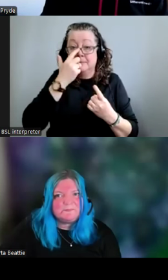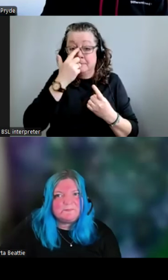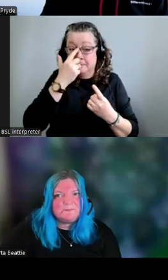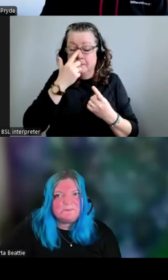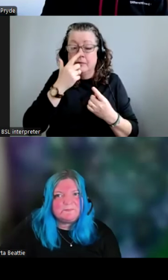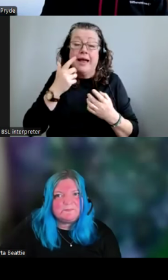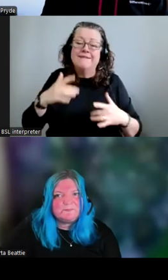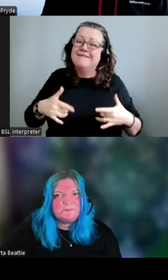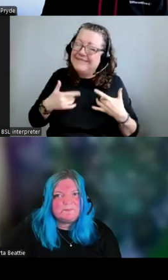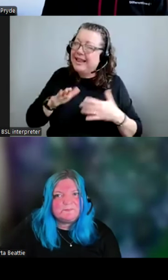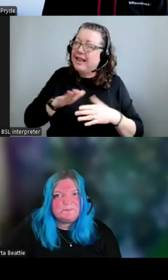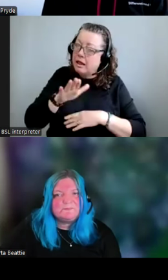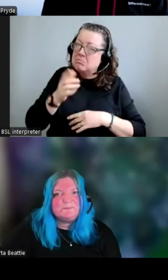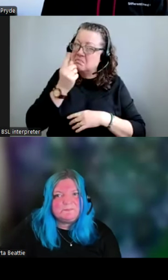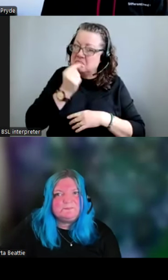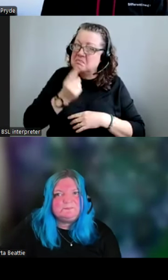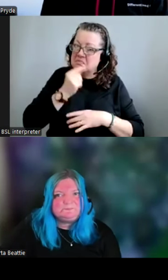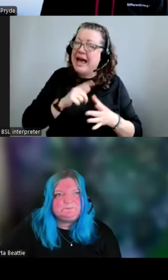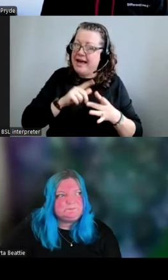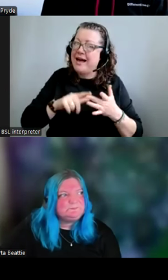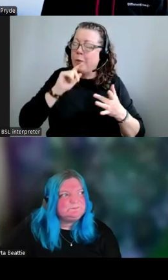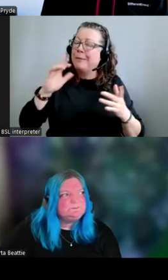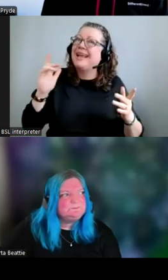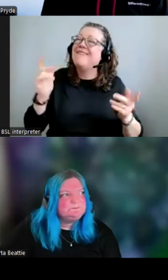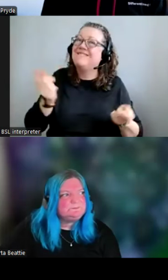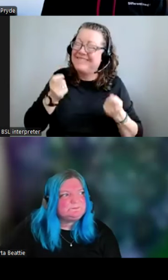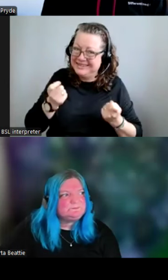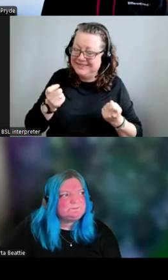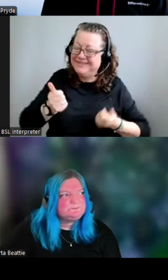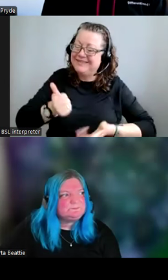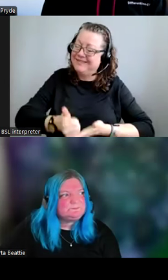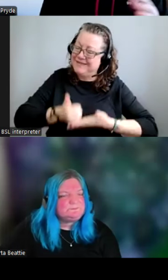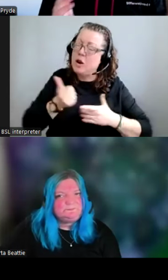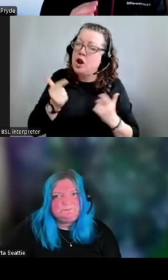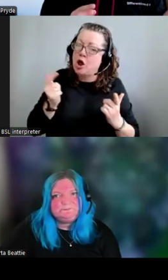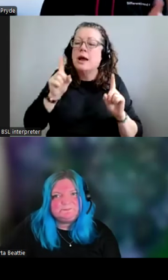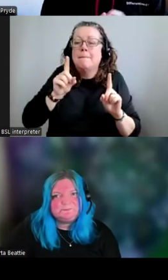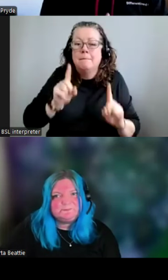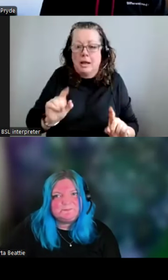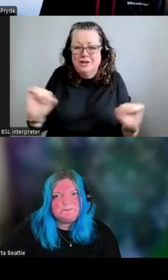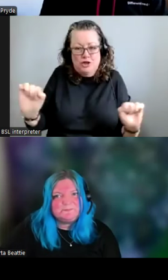could be used effectively, but I think that's quite a while out yet and we still need to rely on the structure.